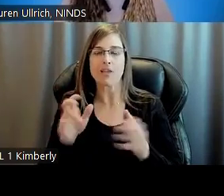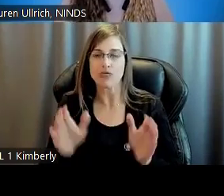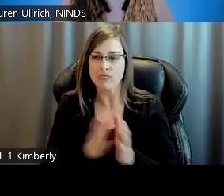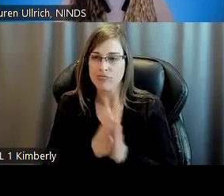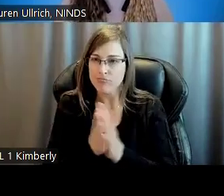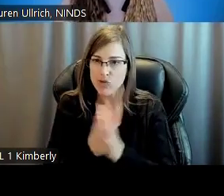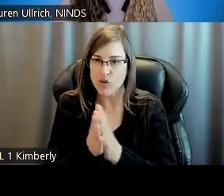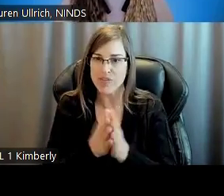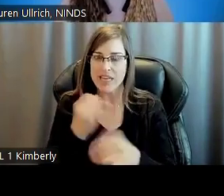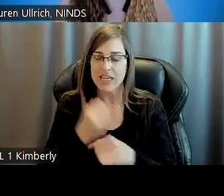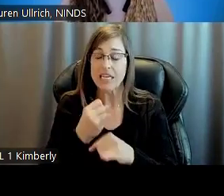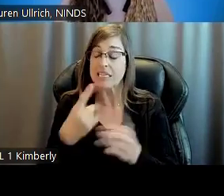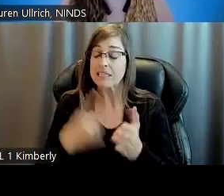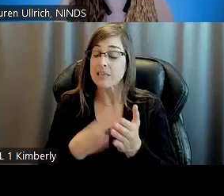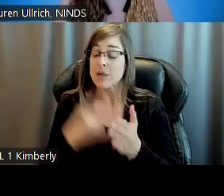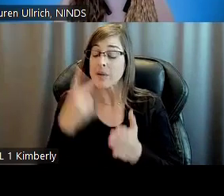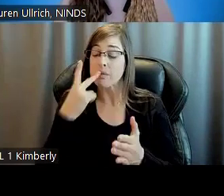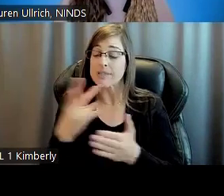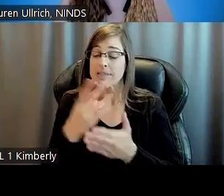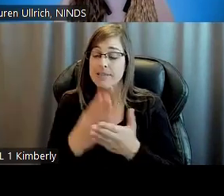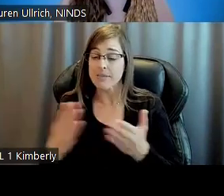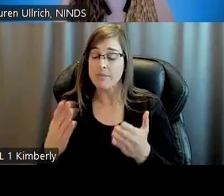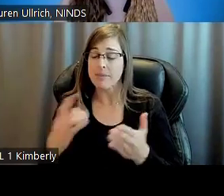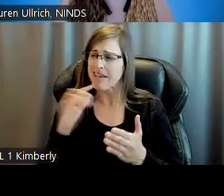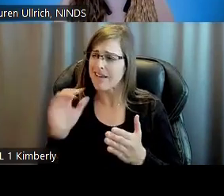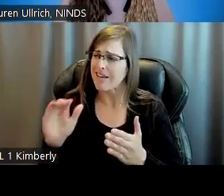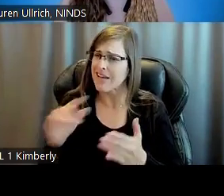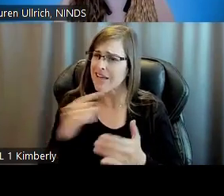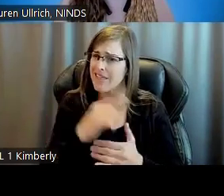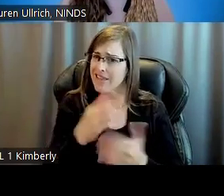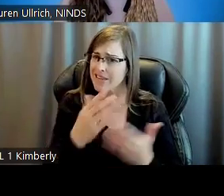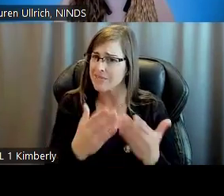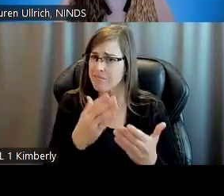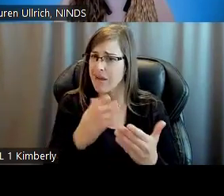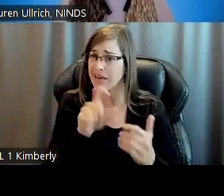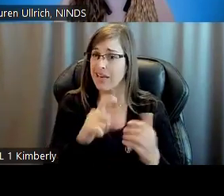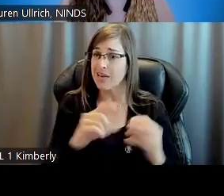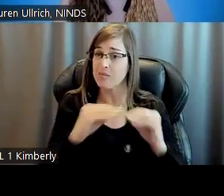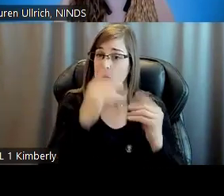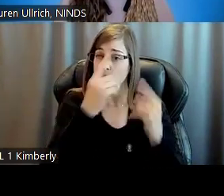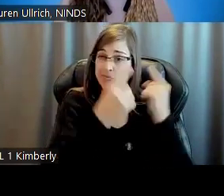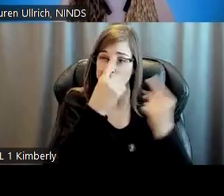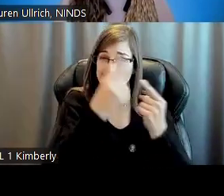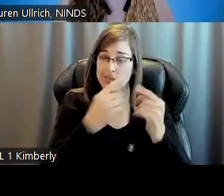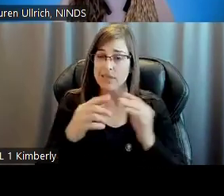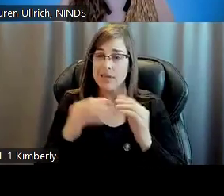sometimes we see something, and we say, "Hey, this might warrant some additional consideration. Peer review raised a few comments.